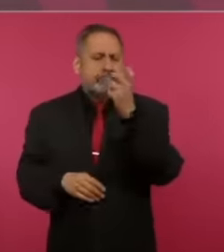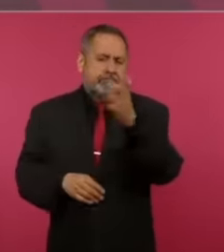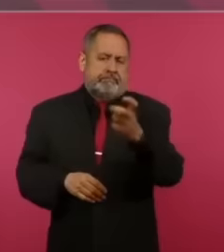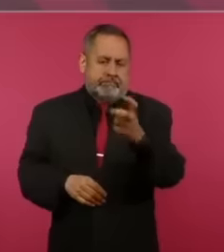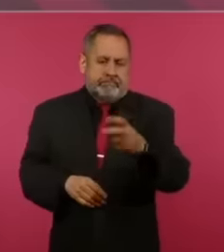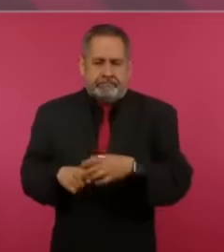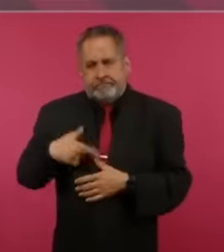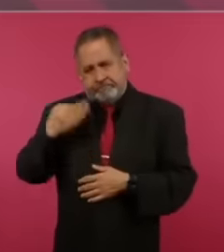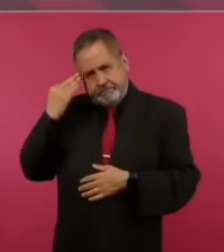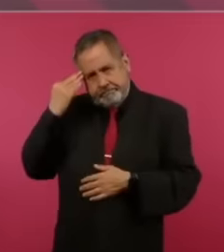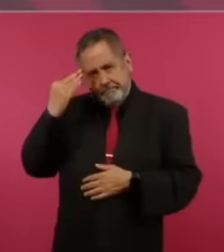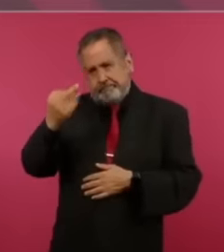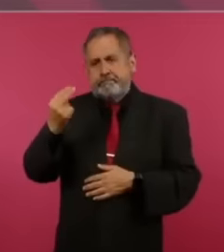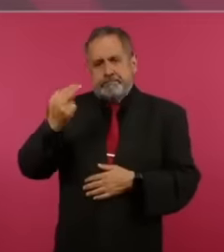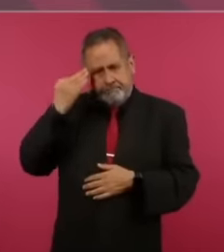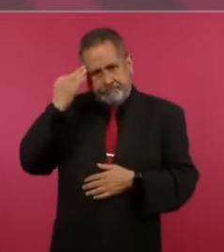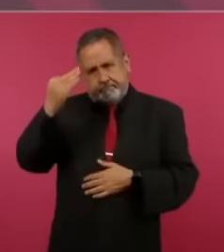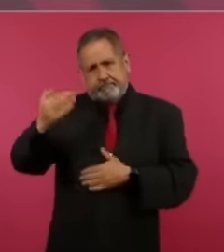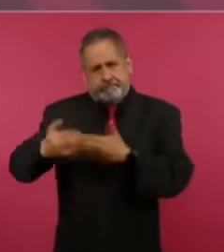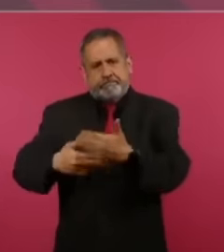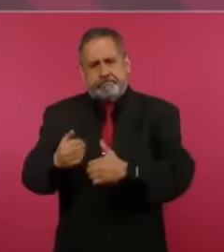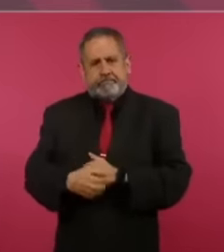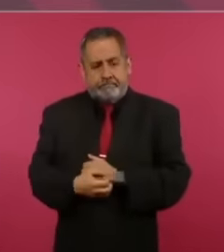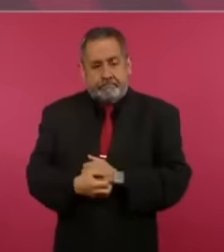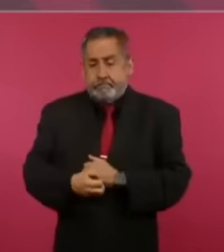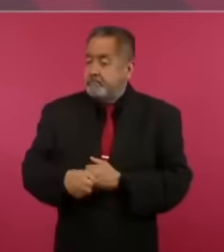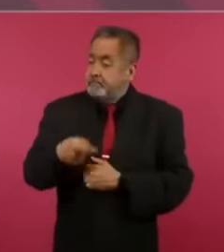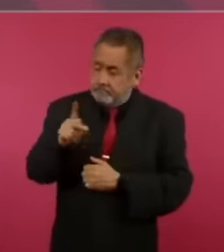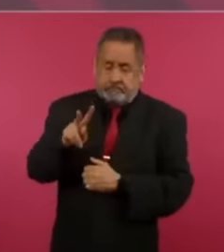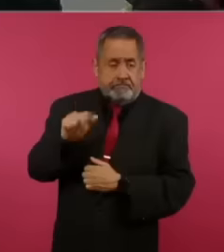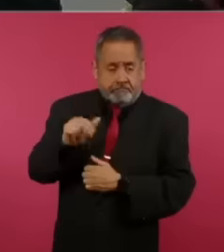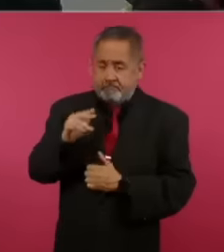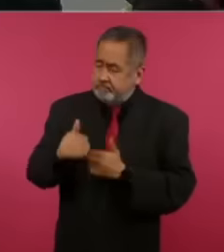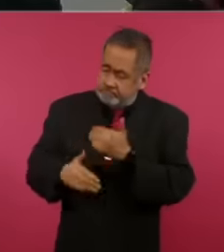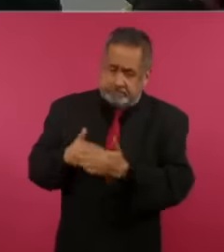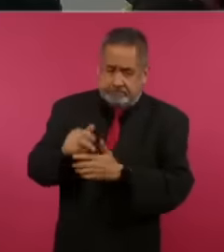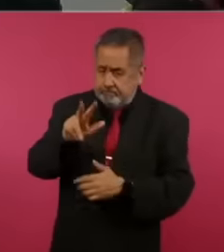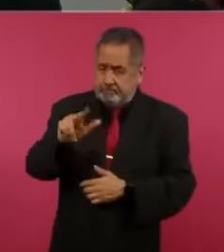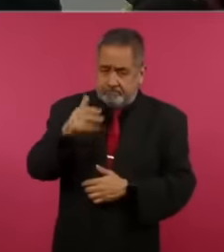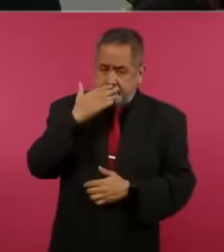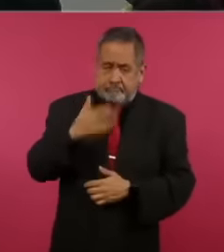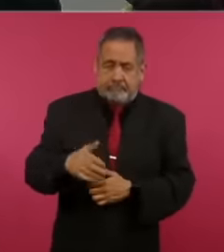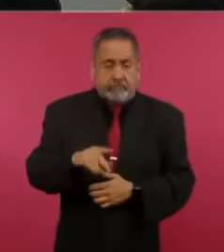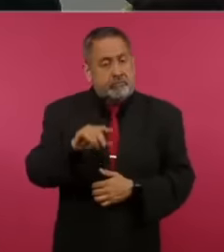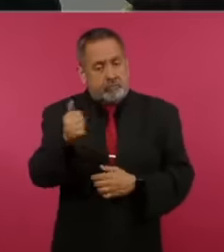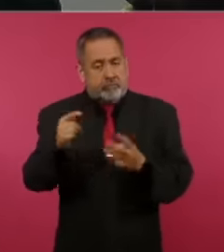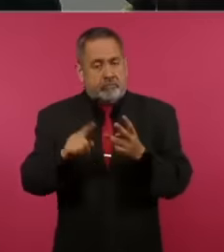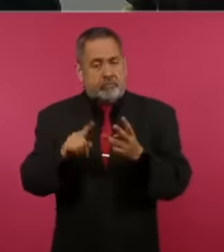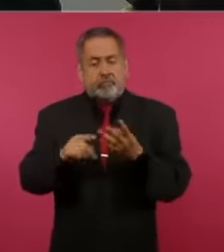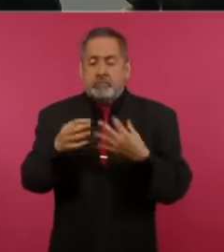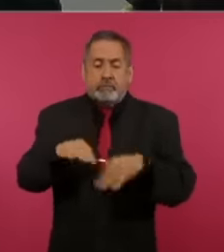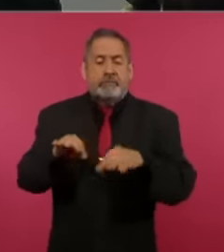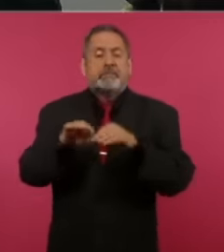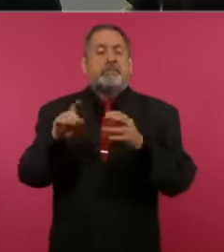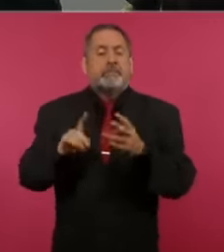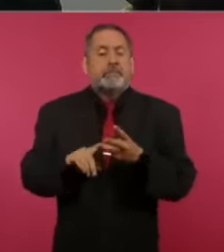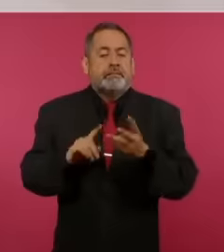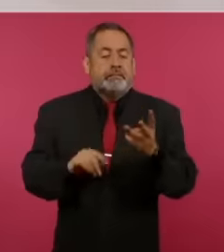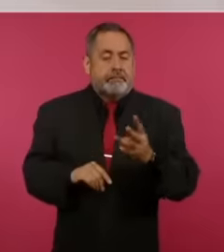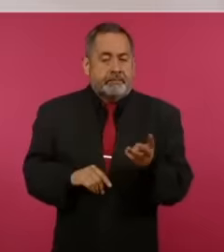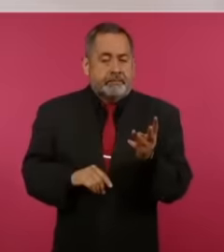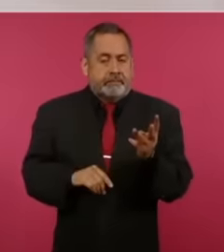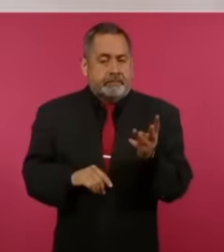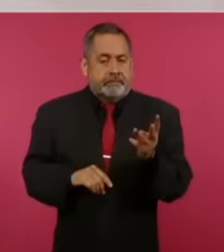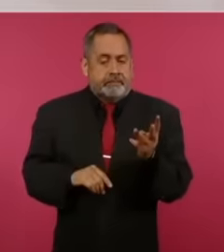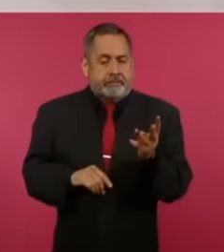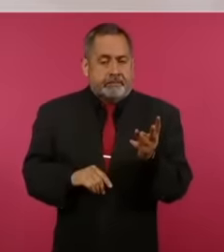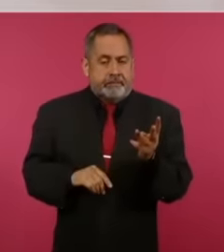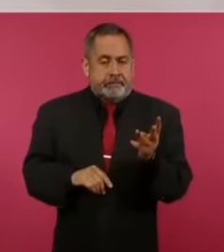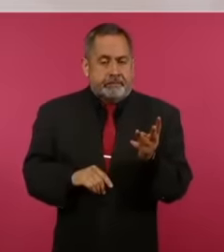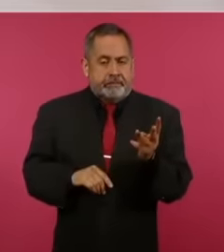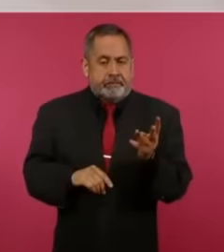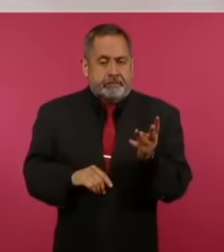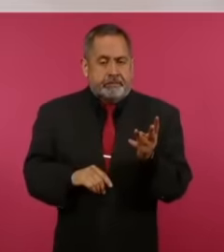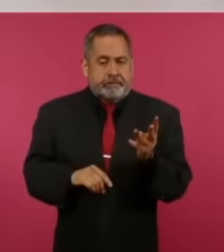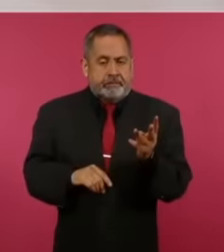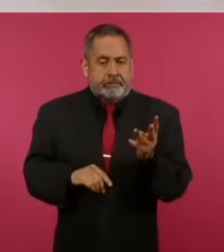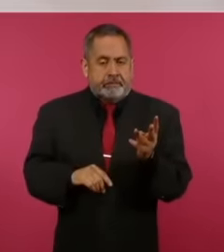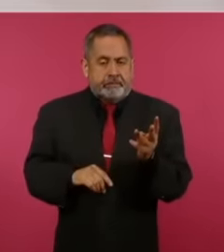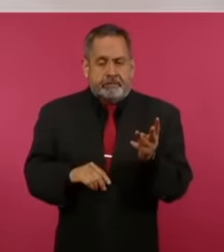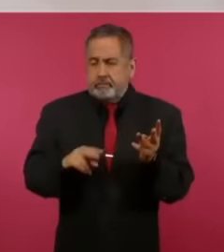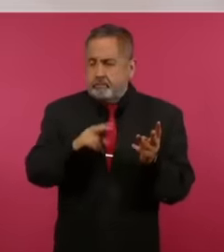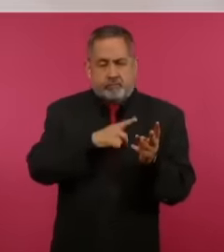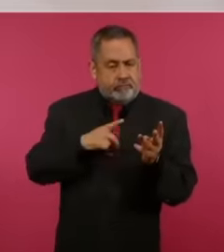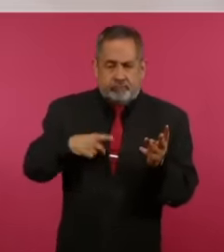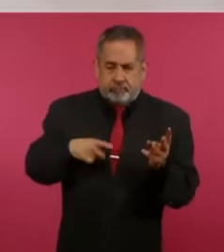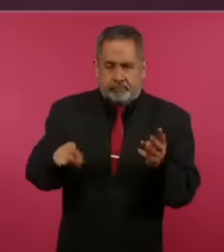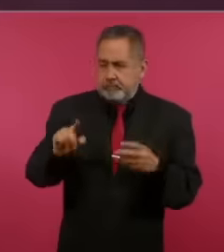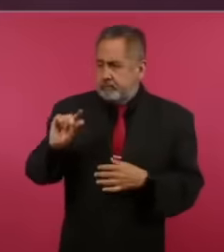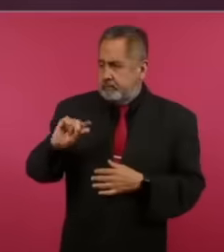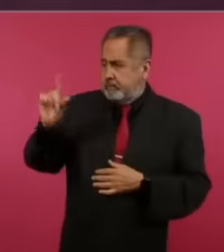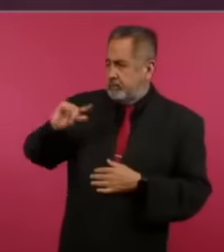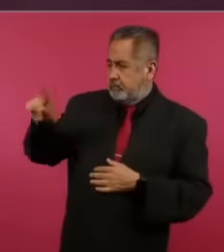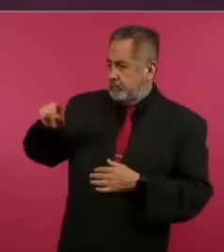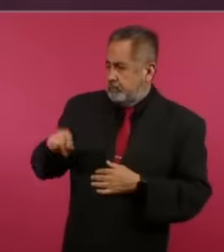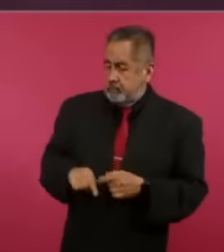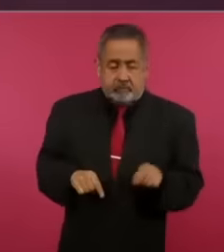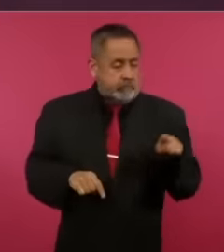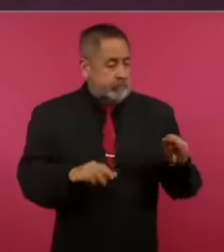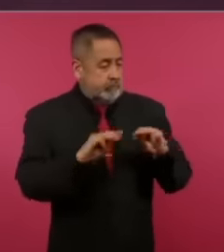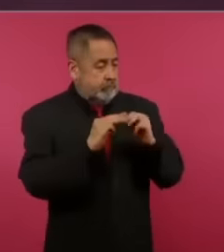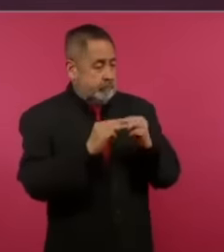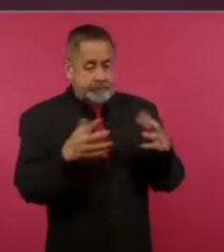time but we are moving forward and the other thing that is important is not to associate authority with